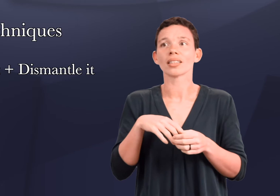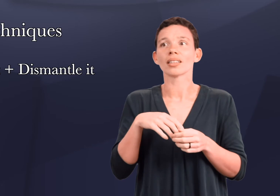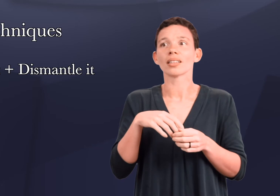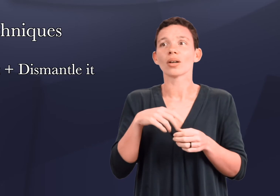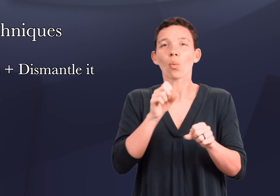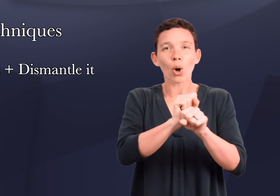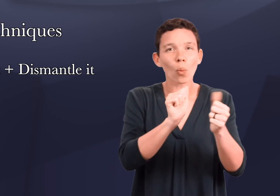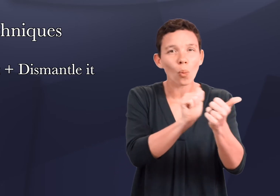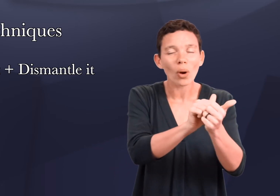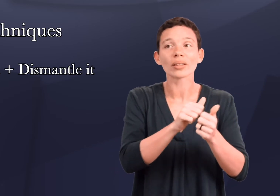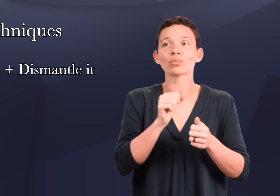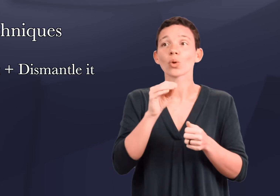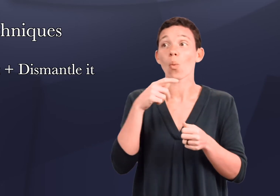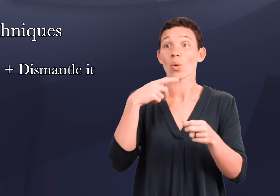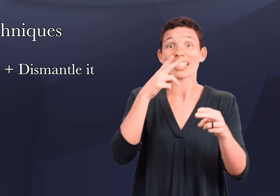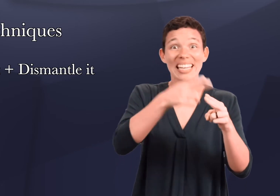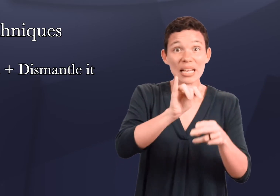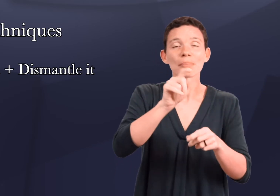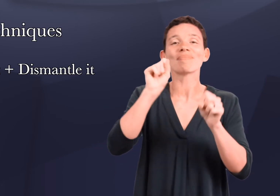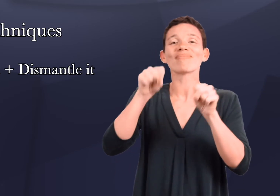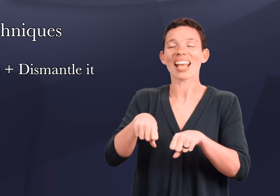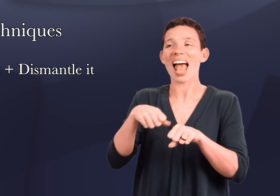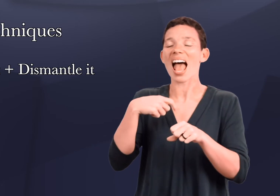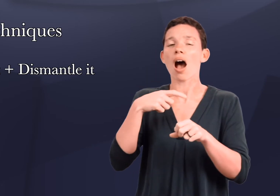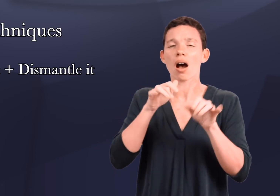so we can know what parts of our services are racist.